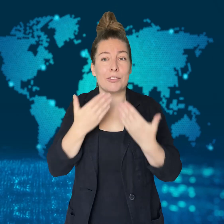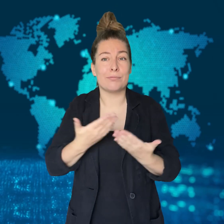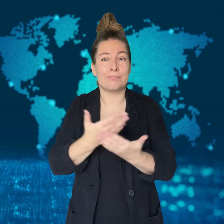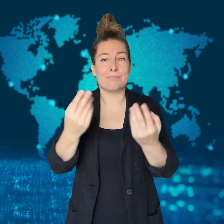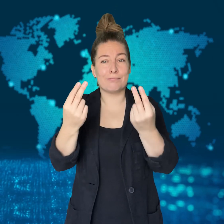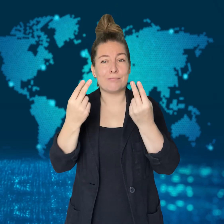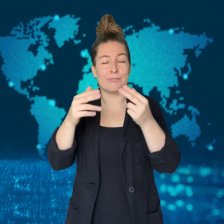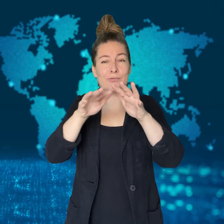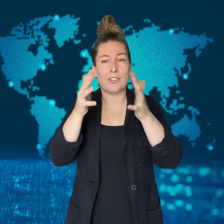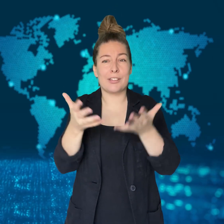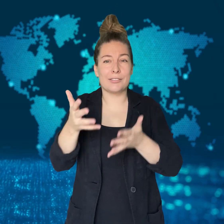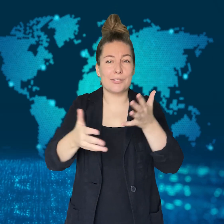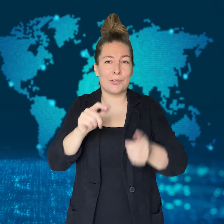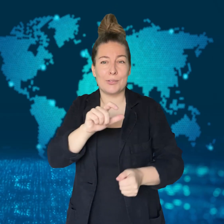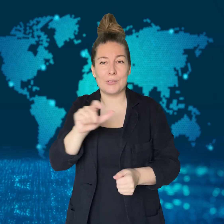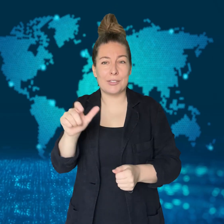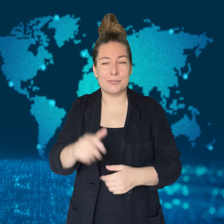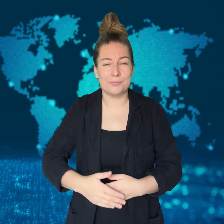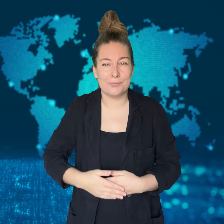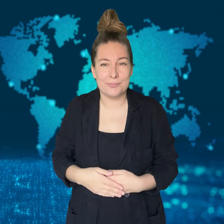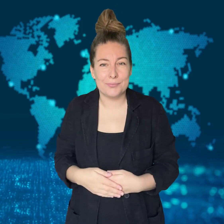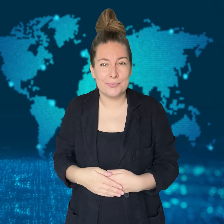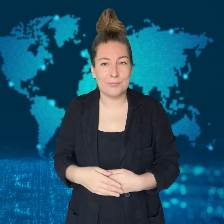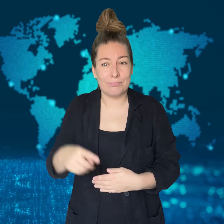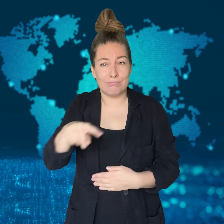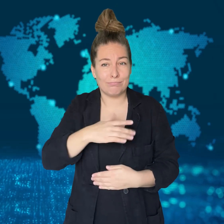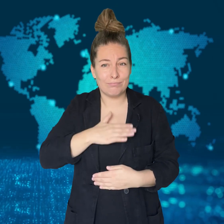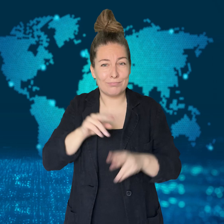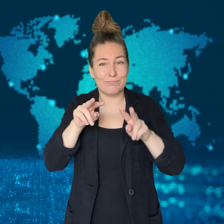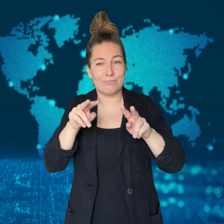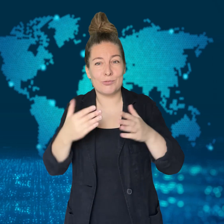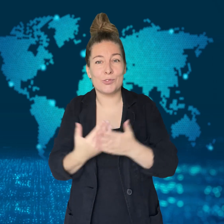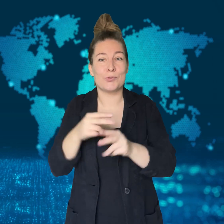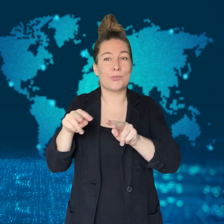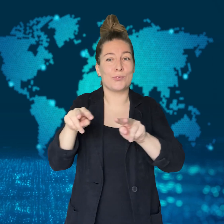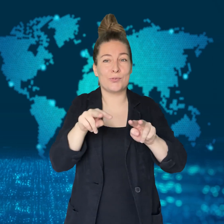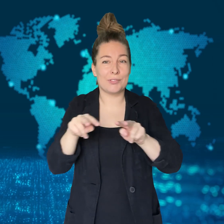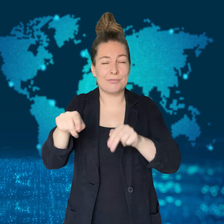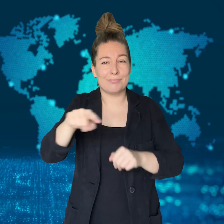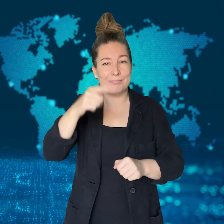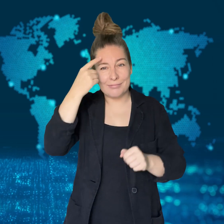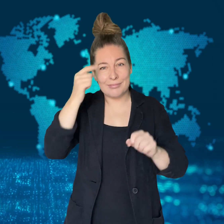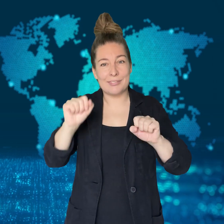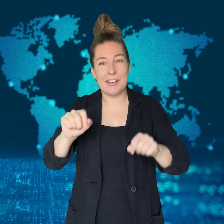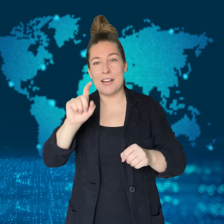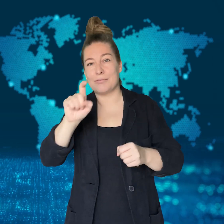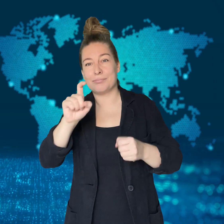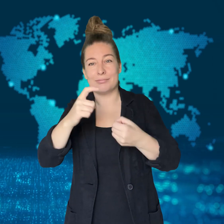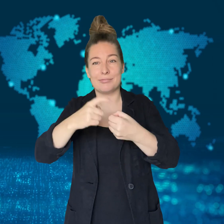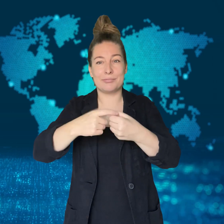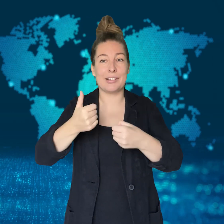Thank you for watching WorldSign Week. Don't forget to subscribe, like, and follow H3 World TV to